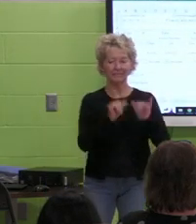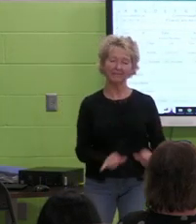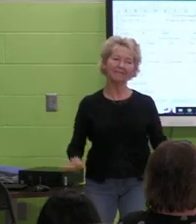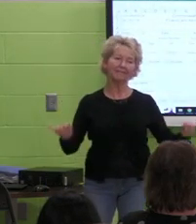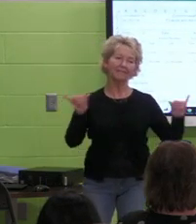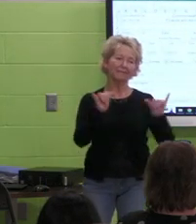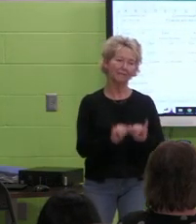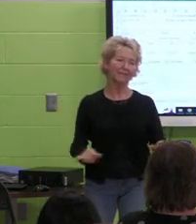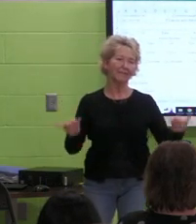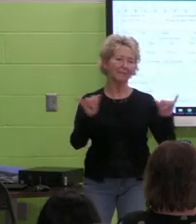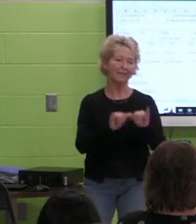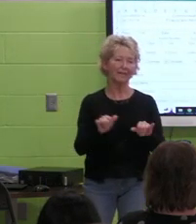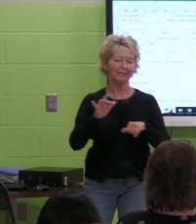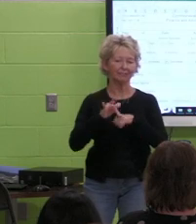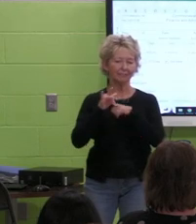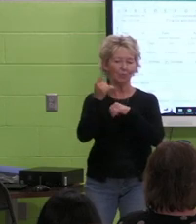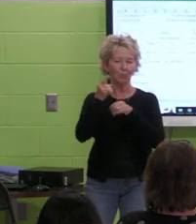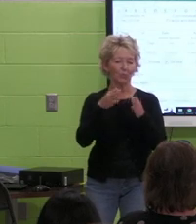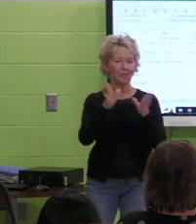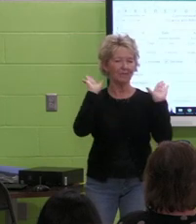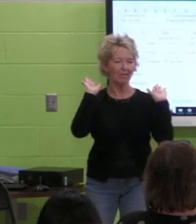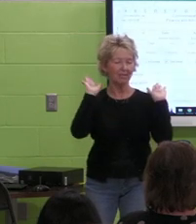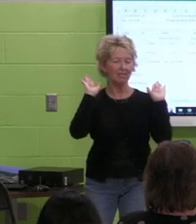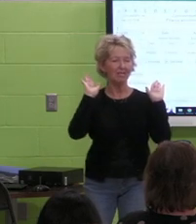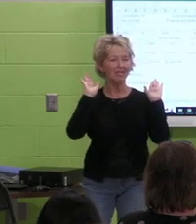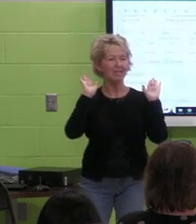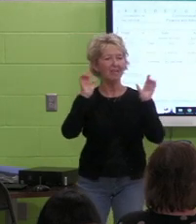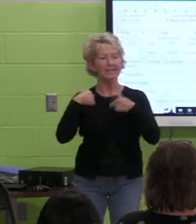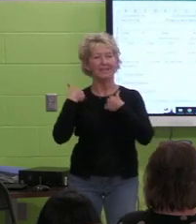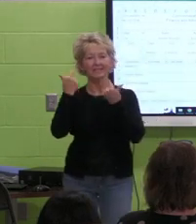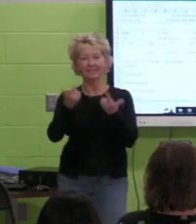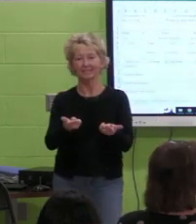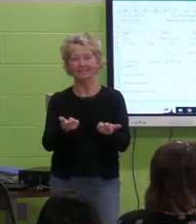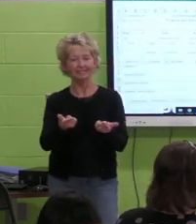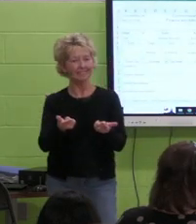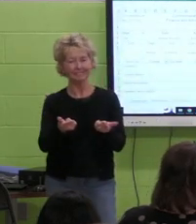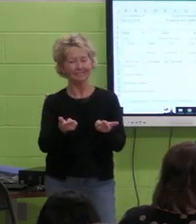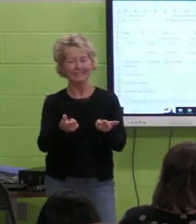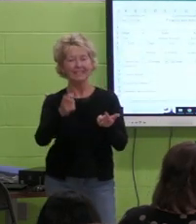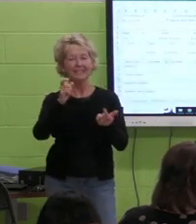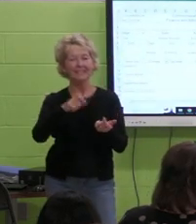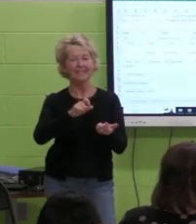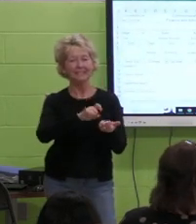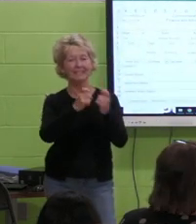it's just the way we always did it well that's not the way that we're going to keep doing it